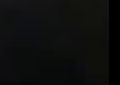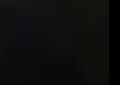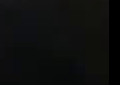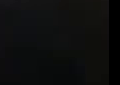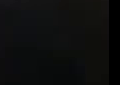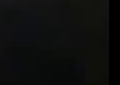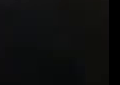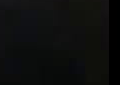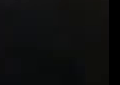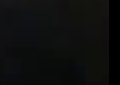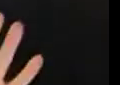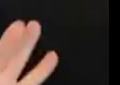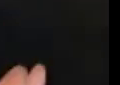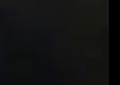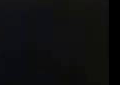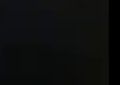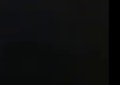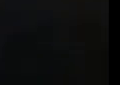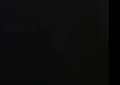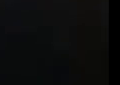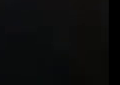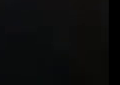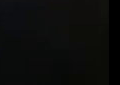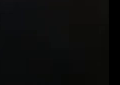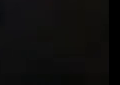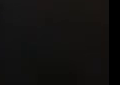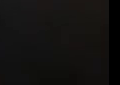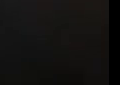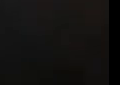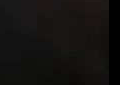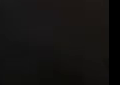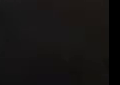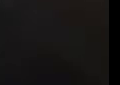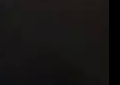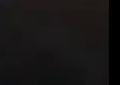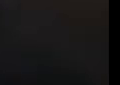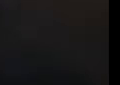has -- I didn't mention this -- it also has a template for keeping track of your festival's